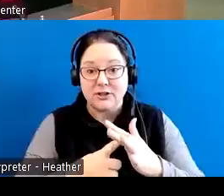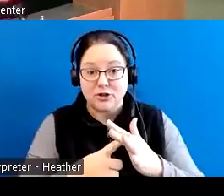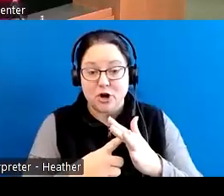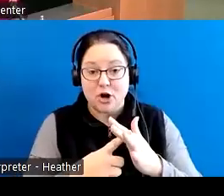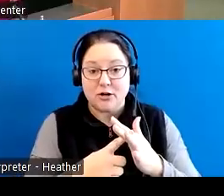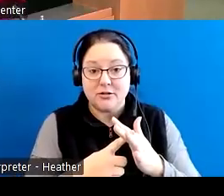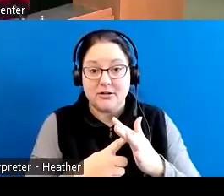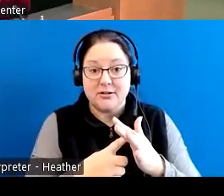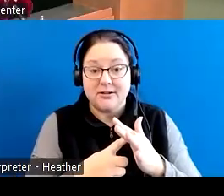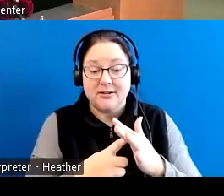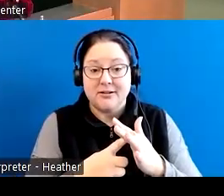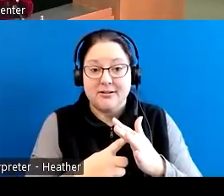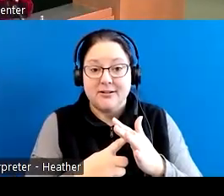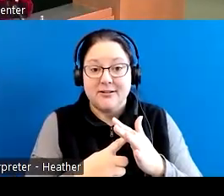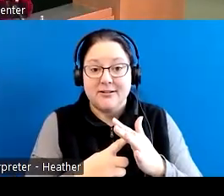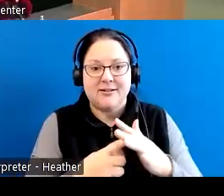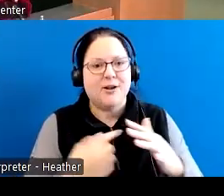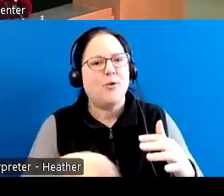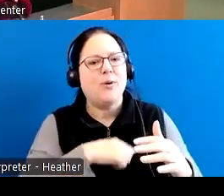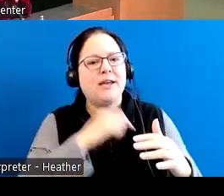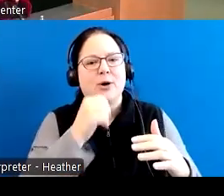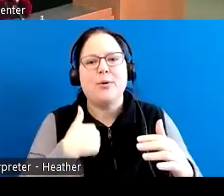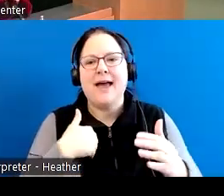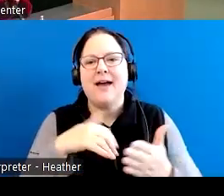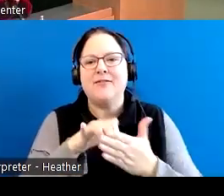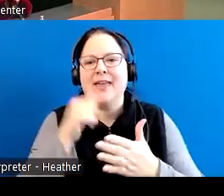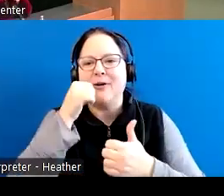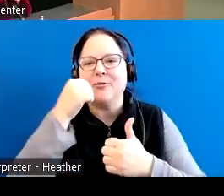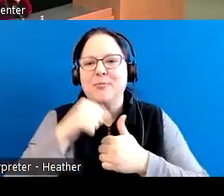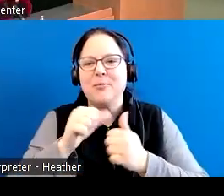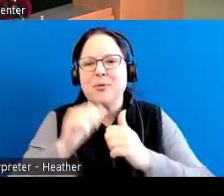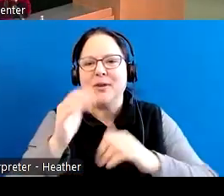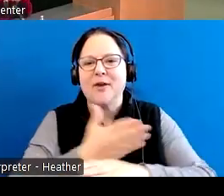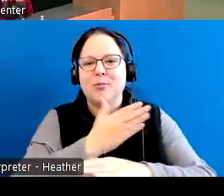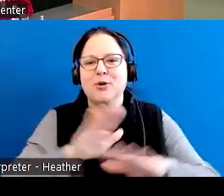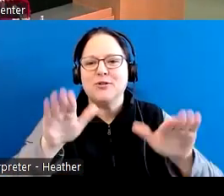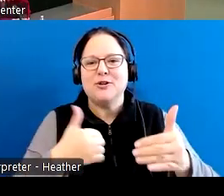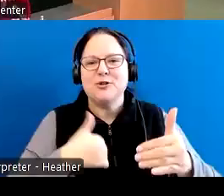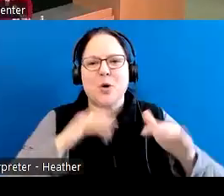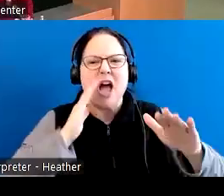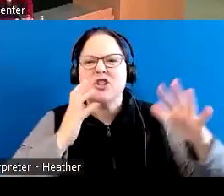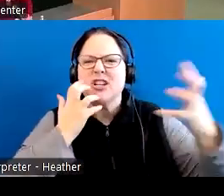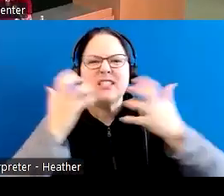remember there as our musical intro. So, I'll just use my volume to get your attention. Uh,